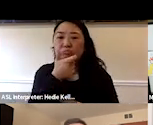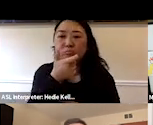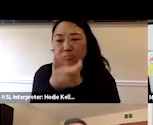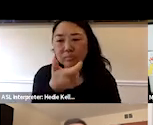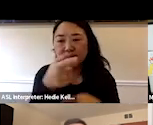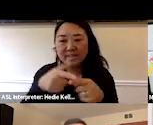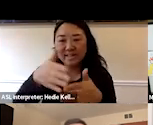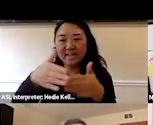Thanks all.